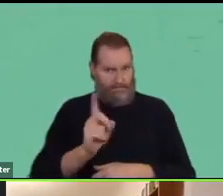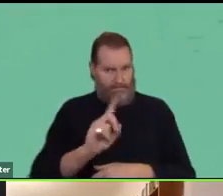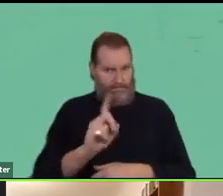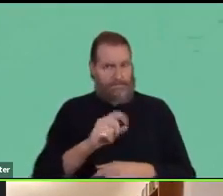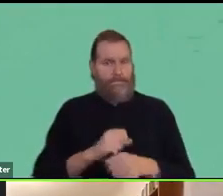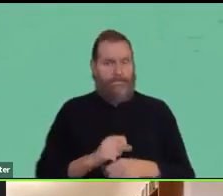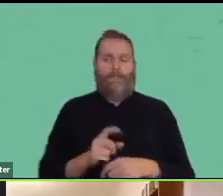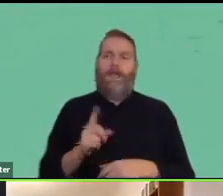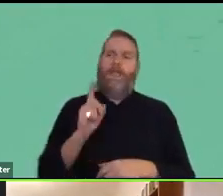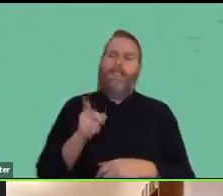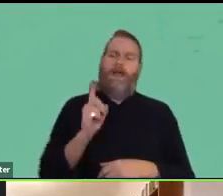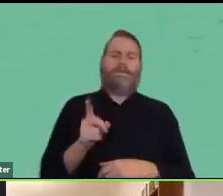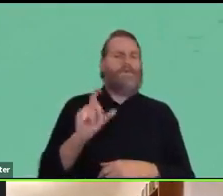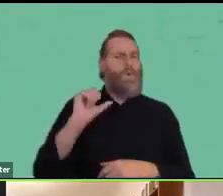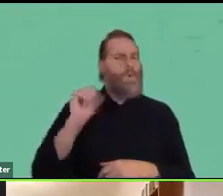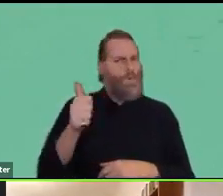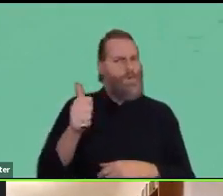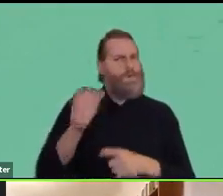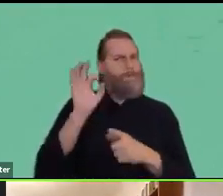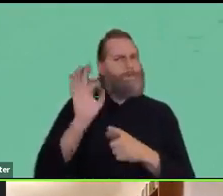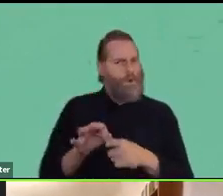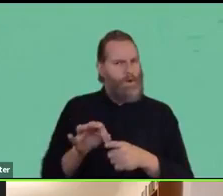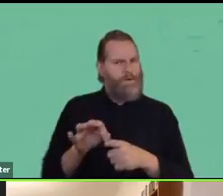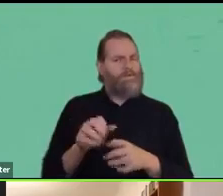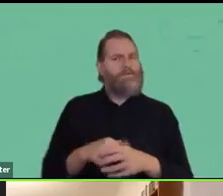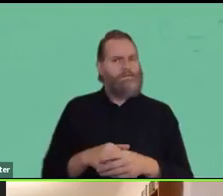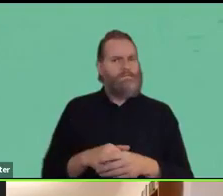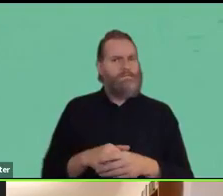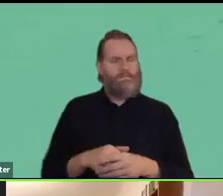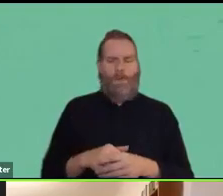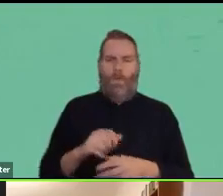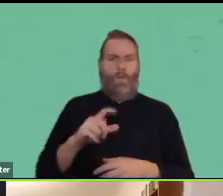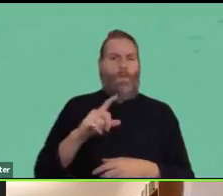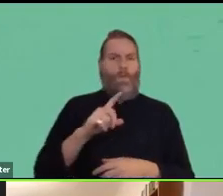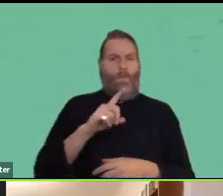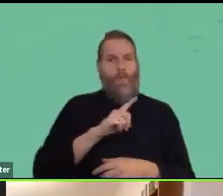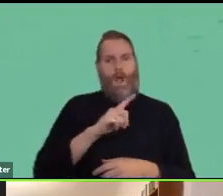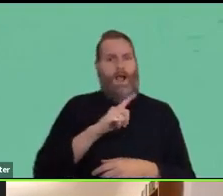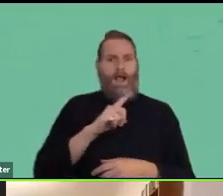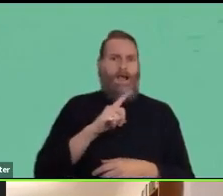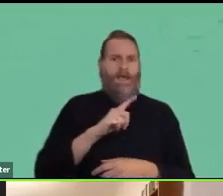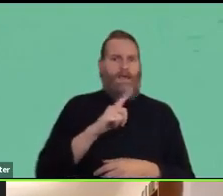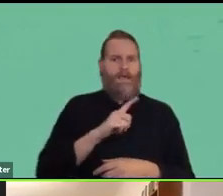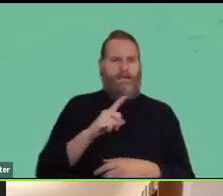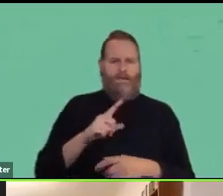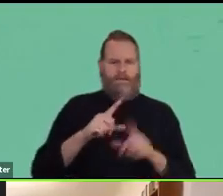very good point the balkanisation - his quote not mine - of all these different pay systems